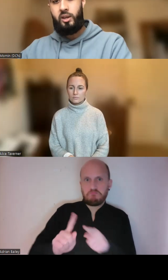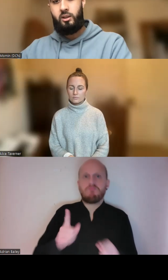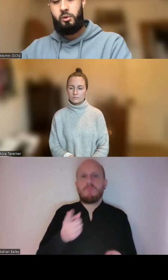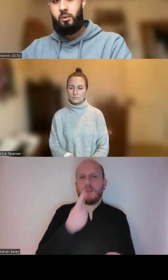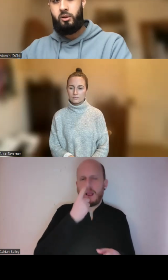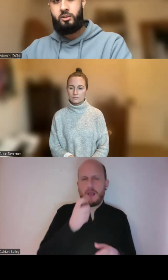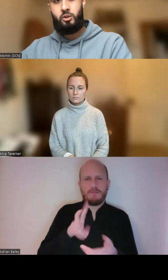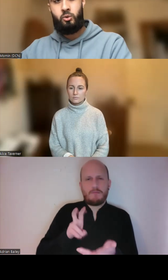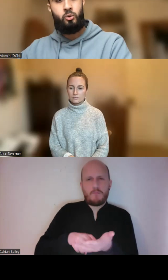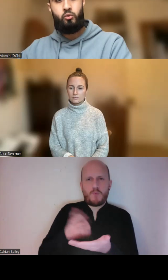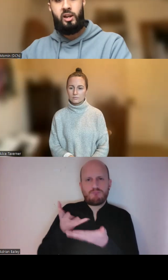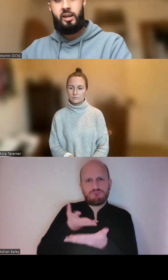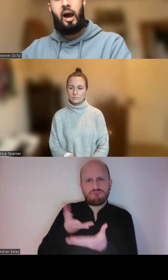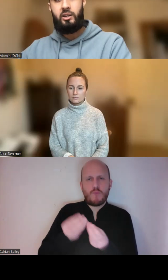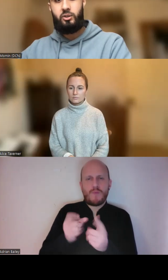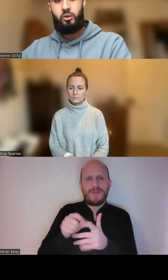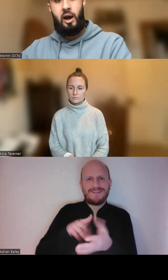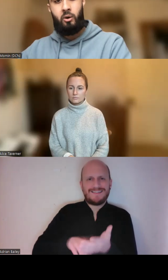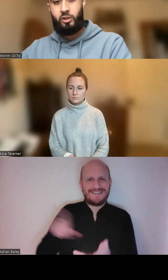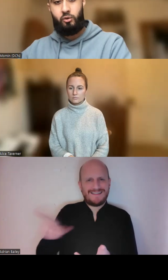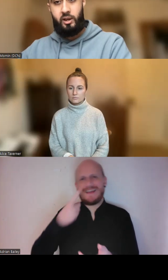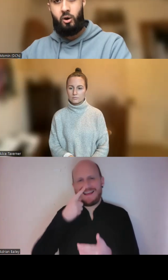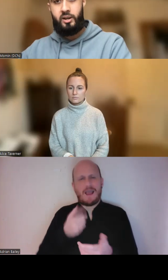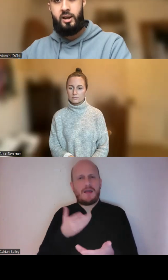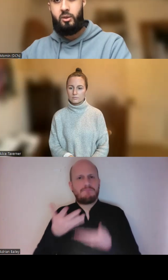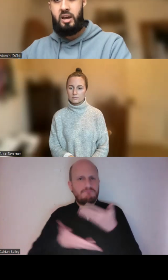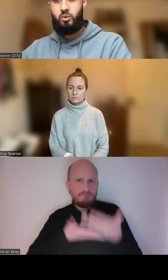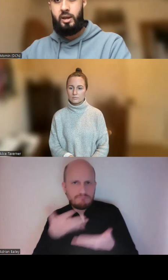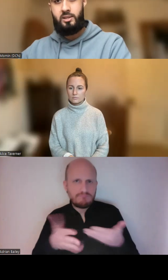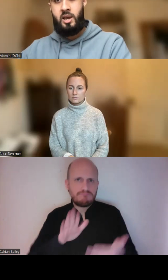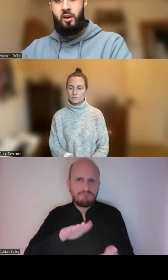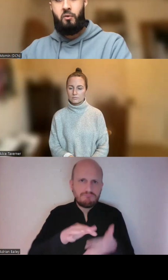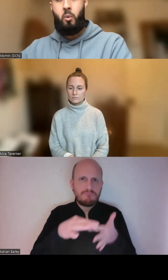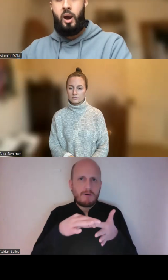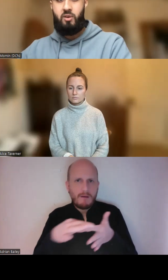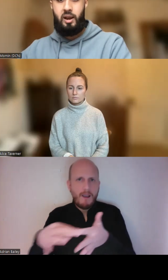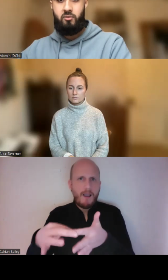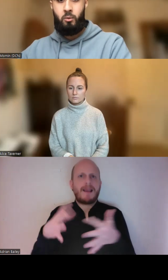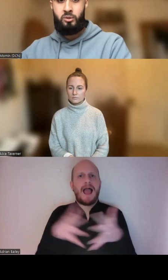where he'll be able to really guide you on how to create content in the best ways for whatever platform.